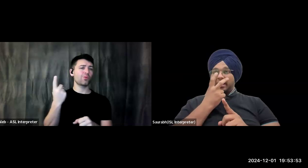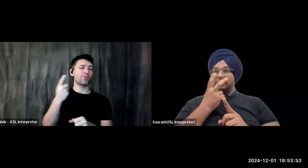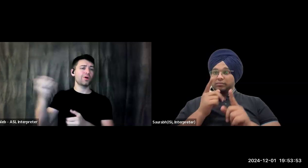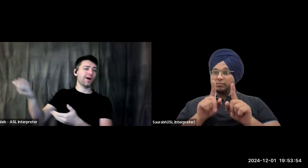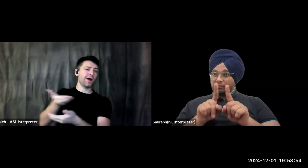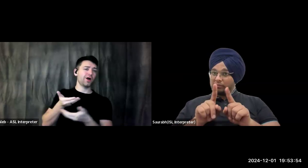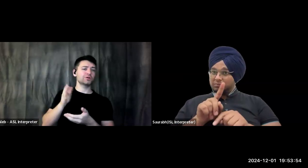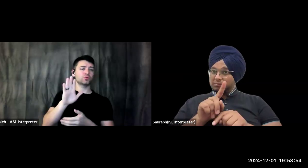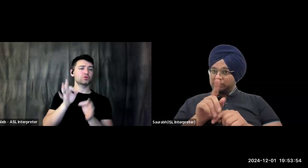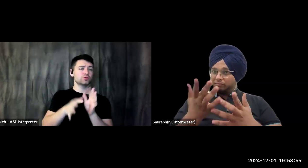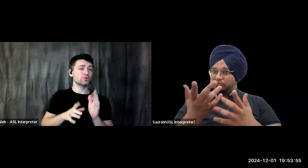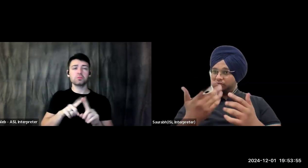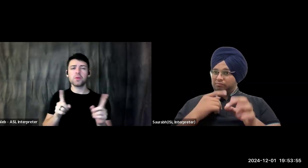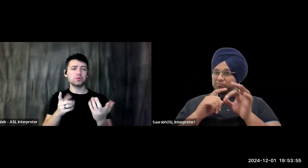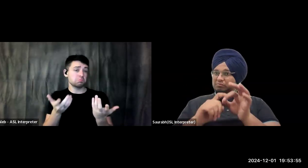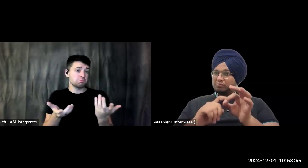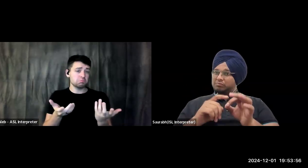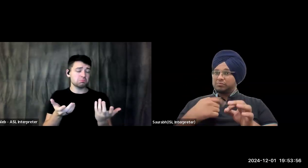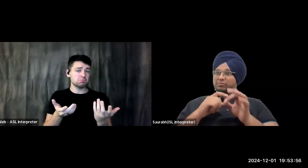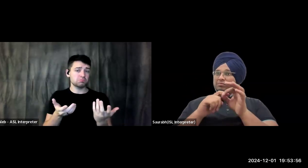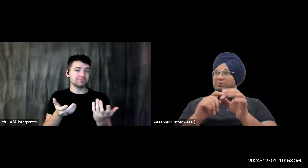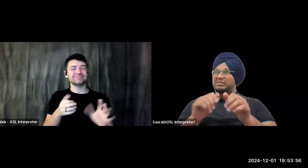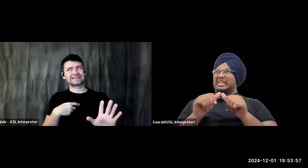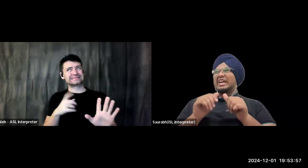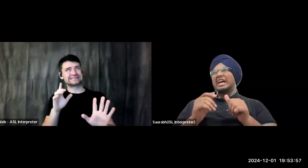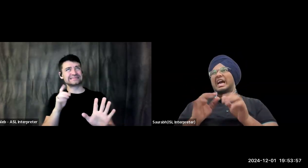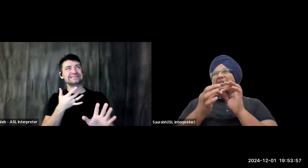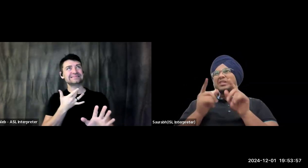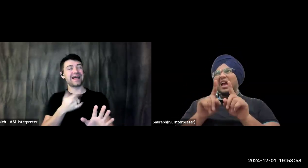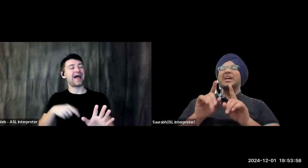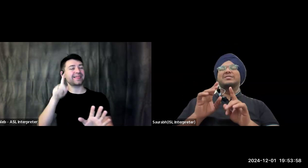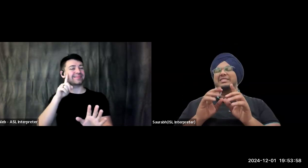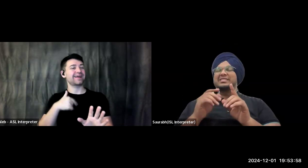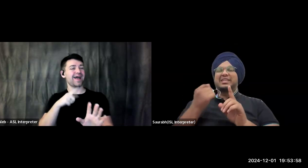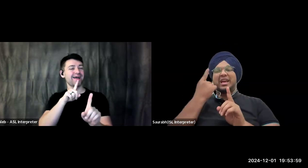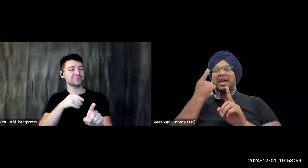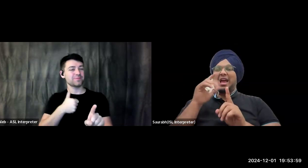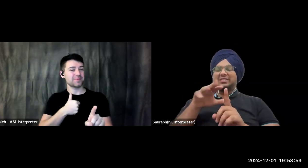Anyway, I think I answered my own question.